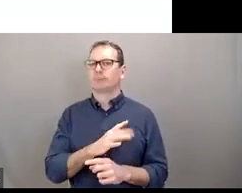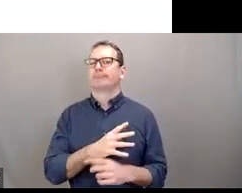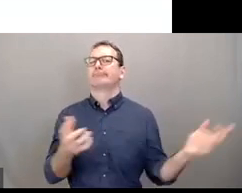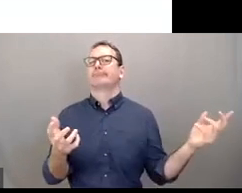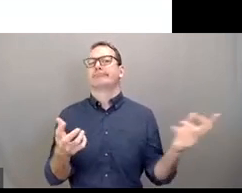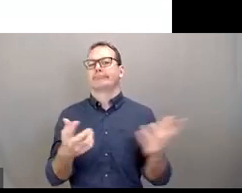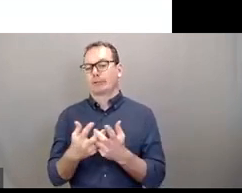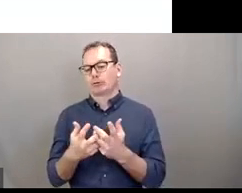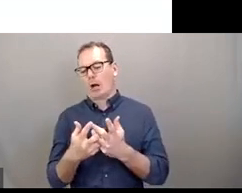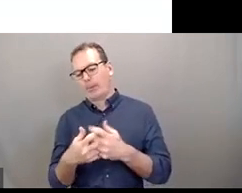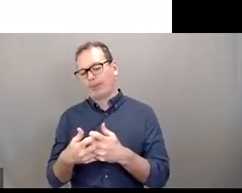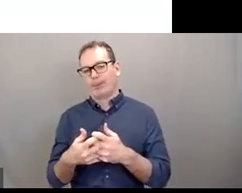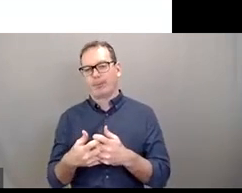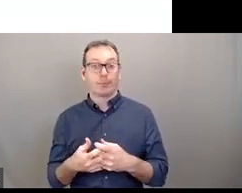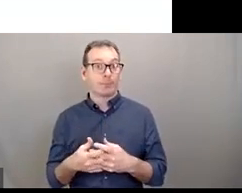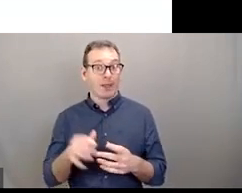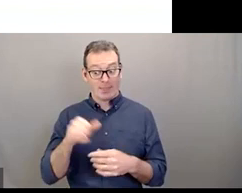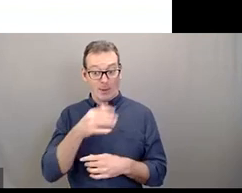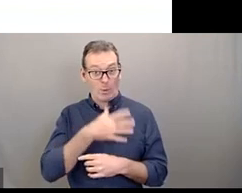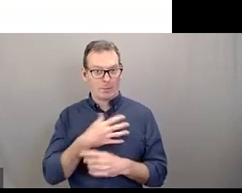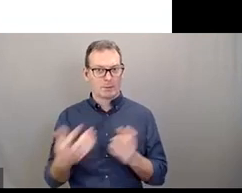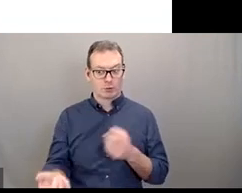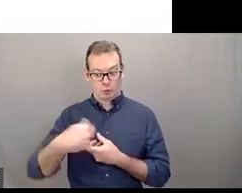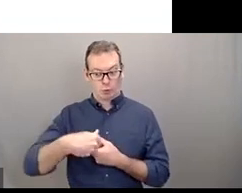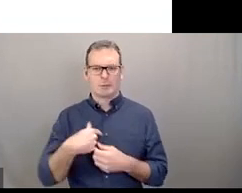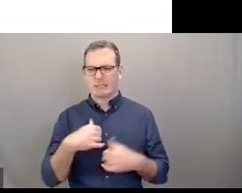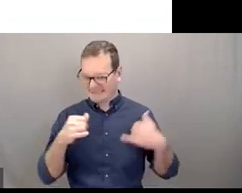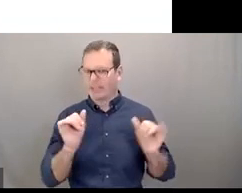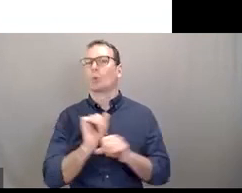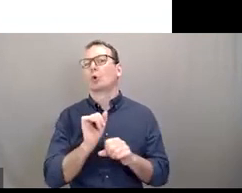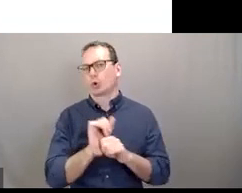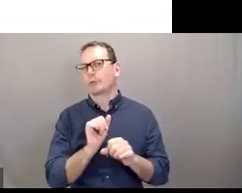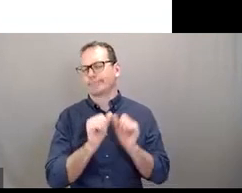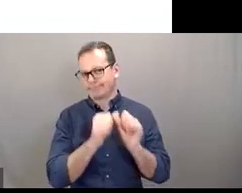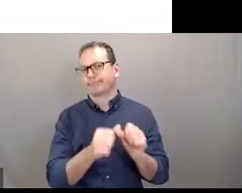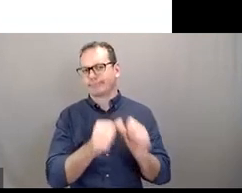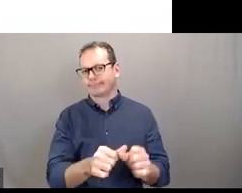with her and she's still with the company and like I said they agreed with the service dog